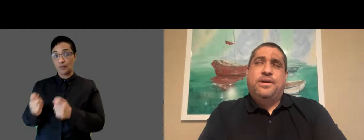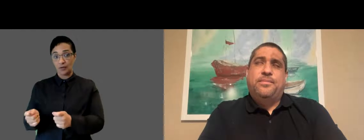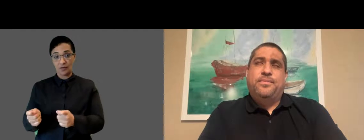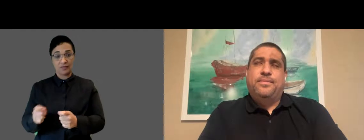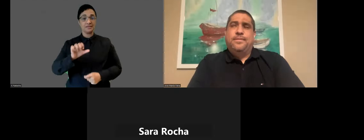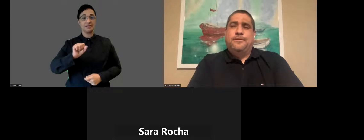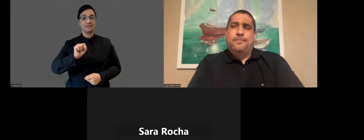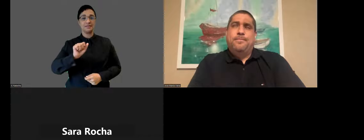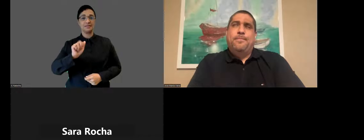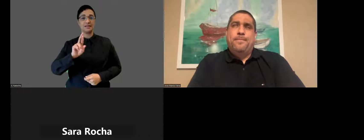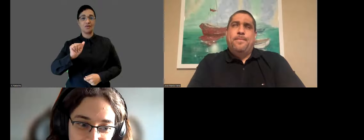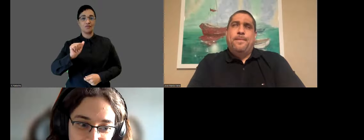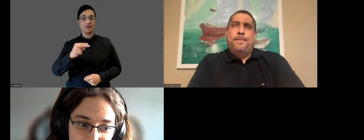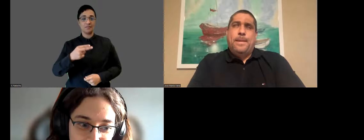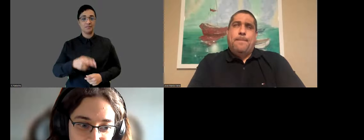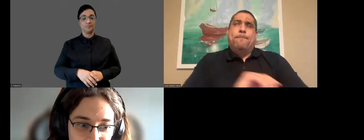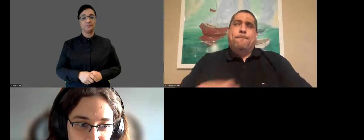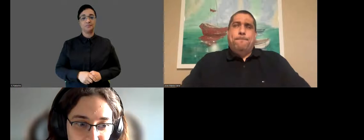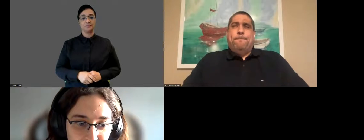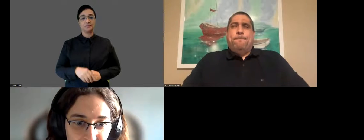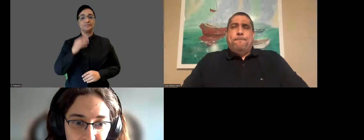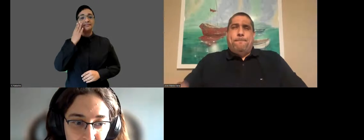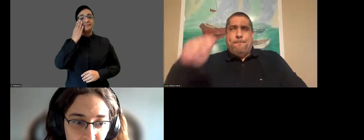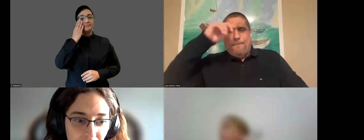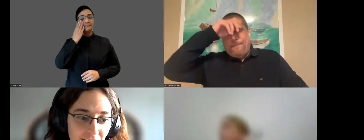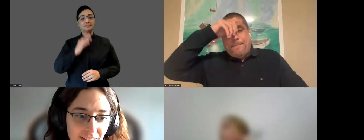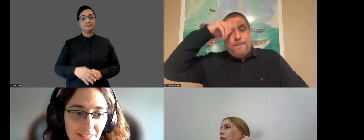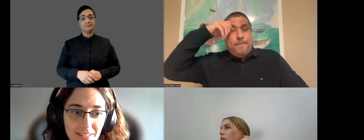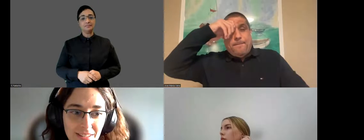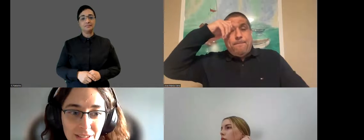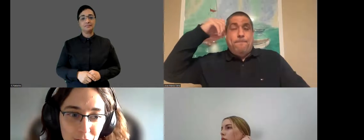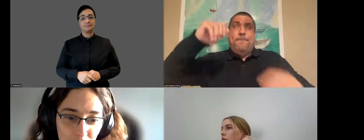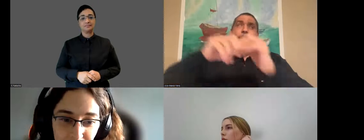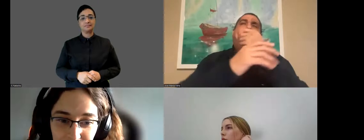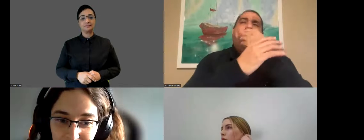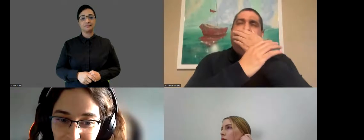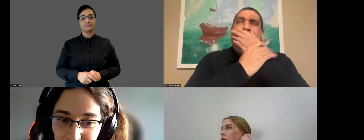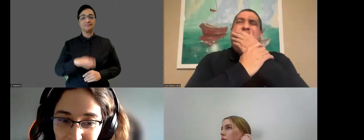Thank you so much.